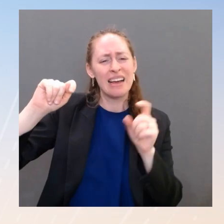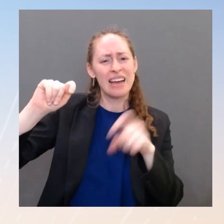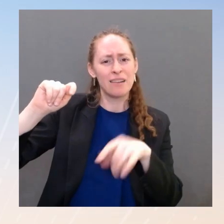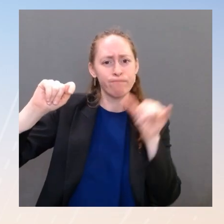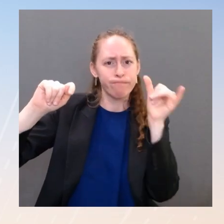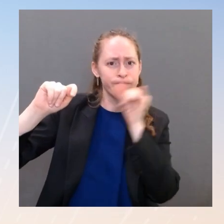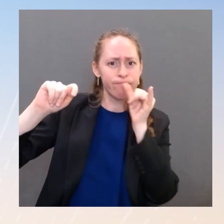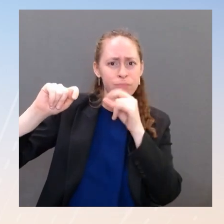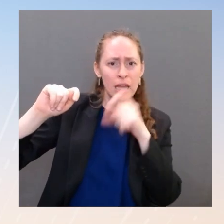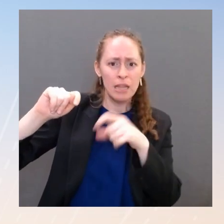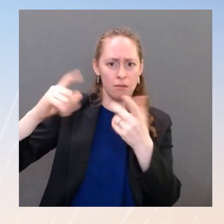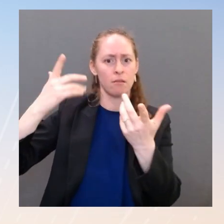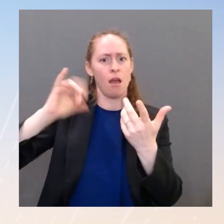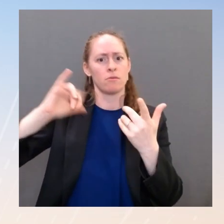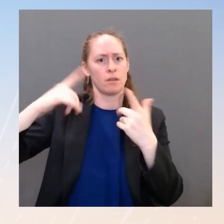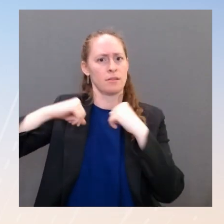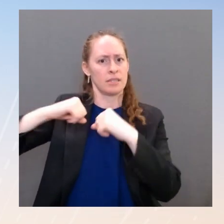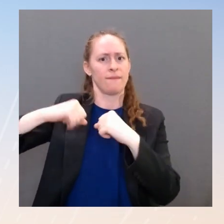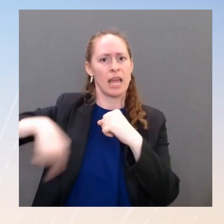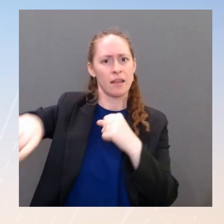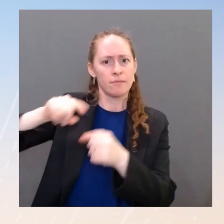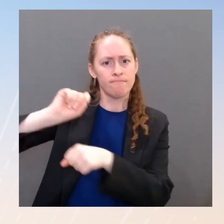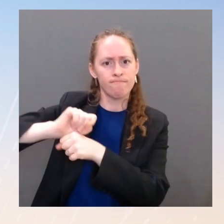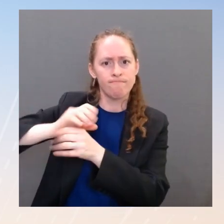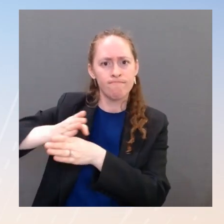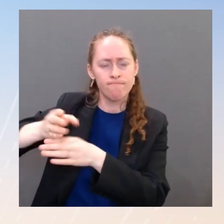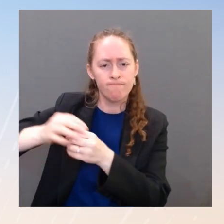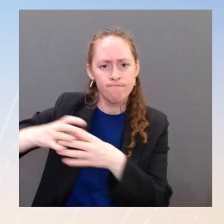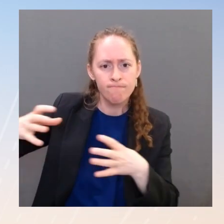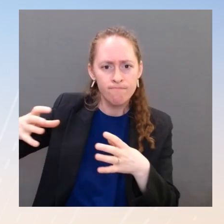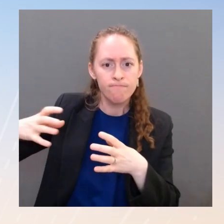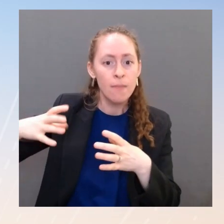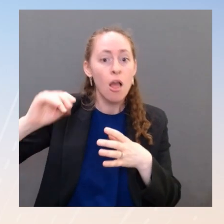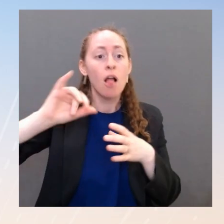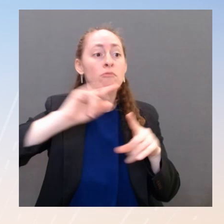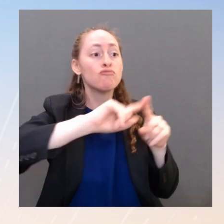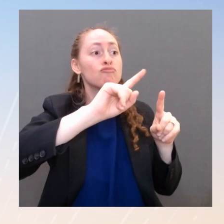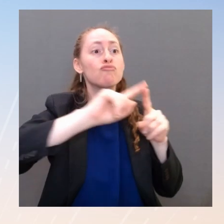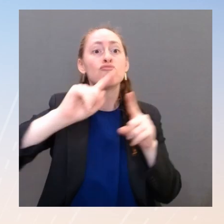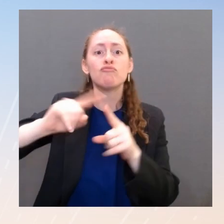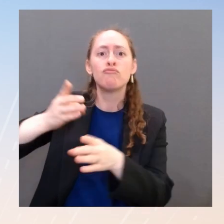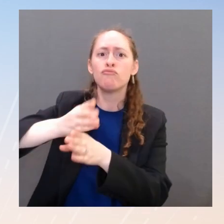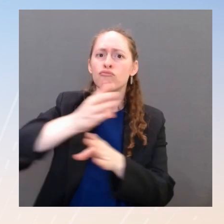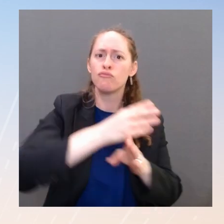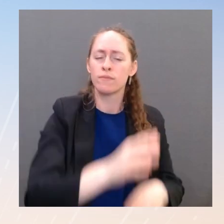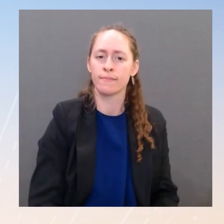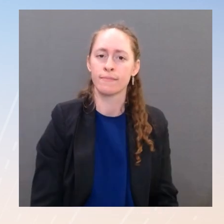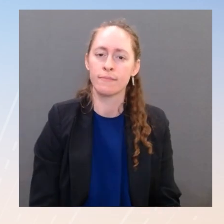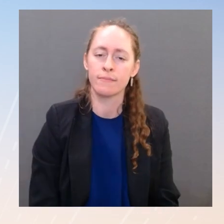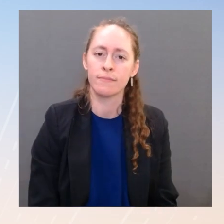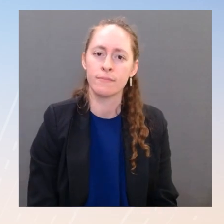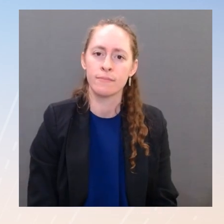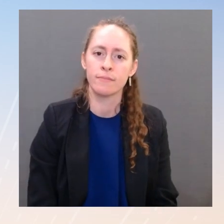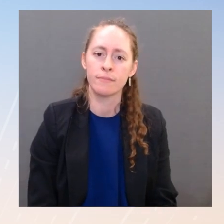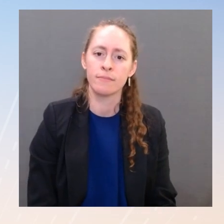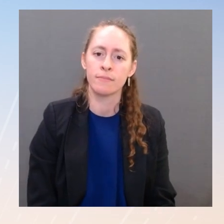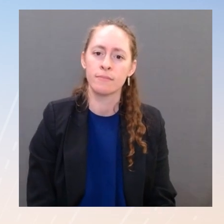The Press: I was mainly referring to the four-week time period to get all three of those things done and whether or not the White House thinks that that's likely that you can do it all .